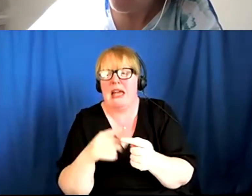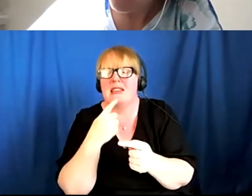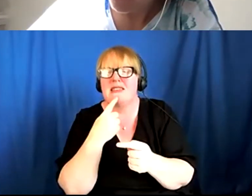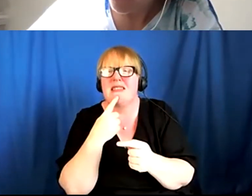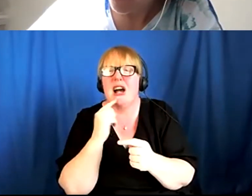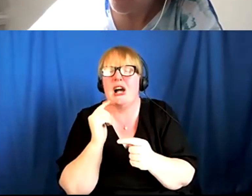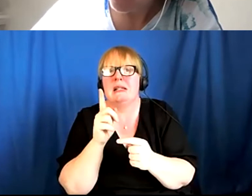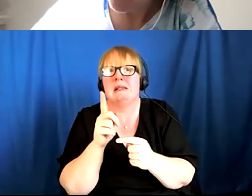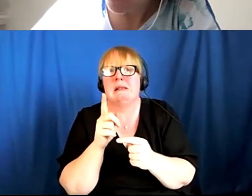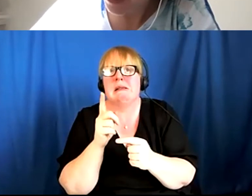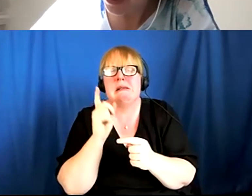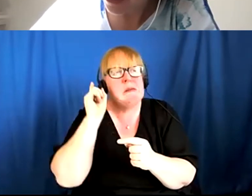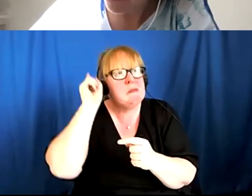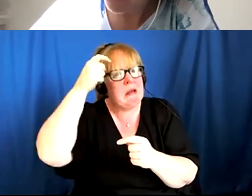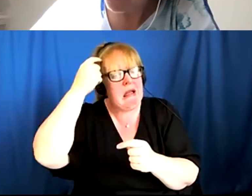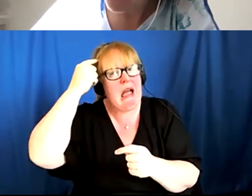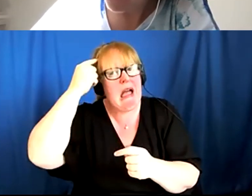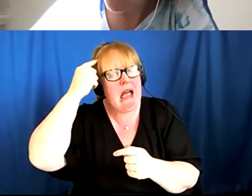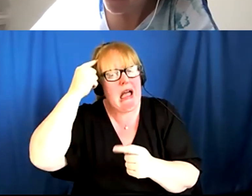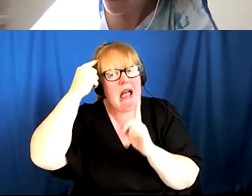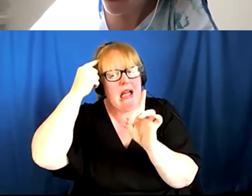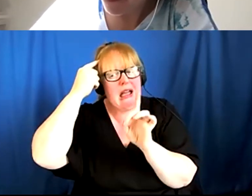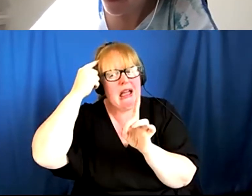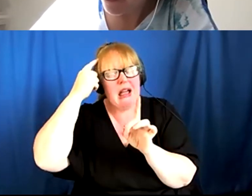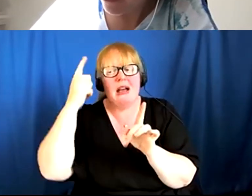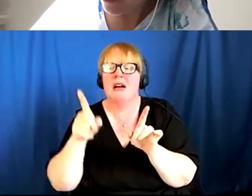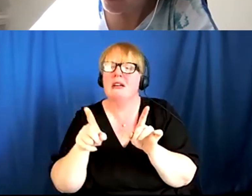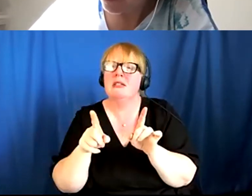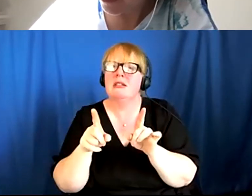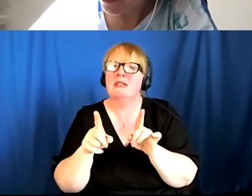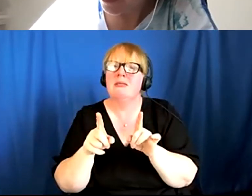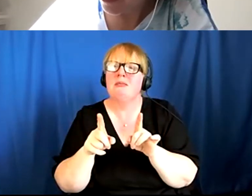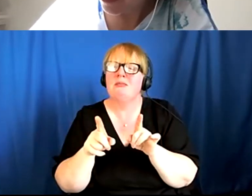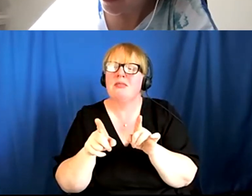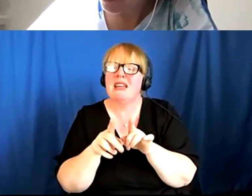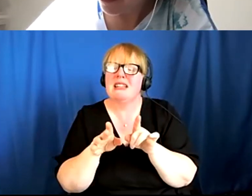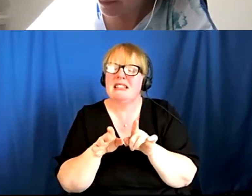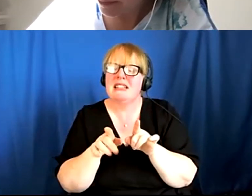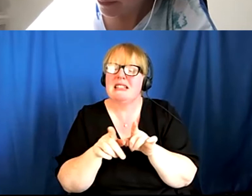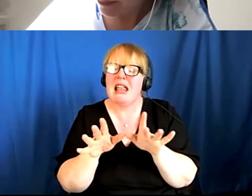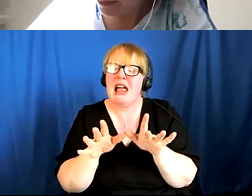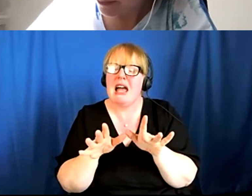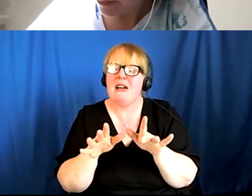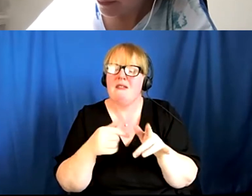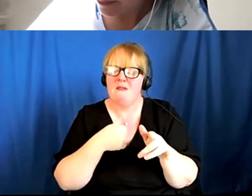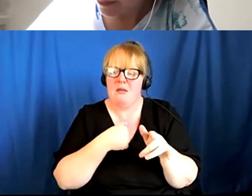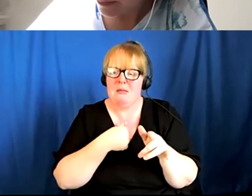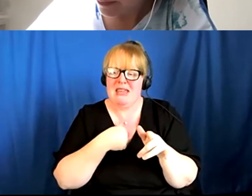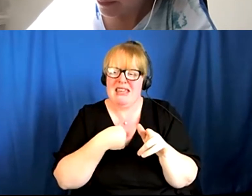actually, I guess. It's like, very seminal as an experience for me before I was really doing it.